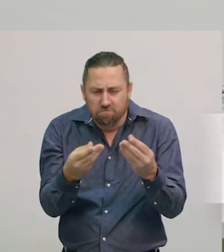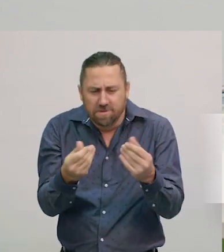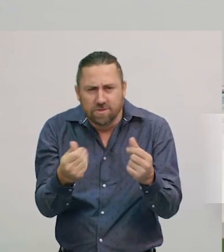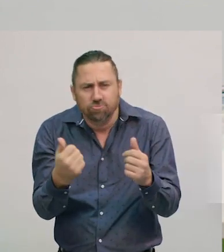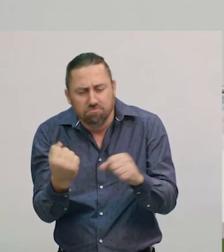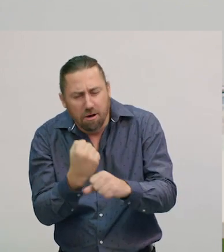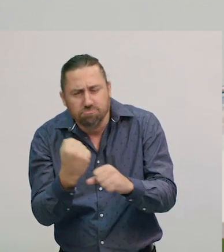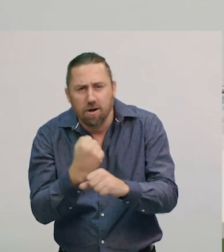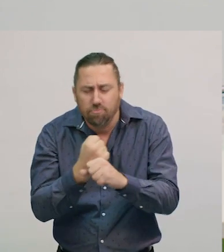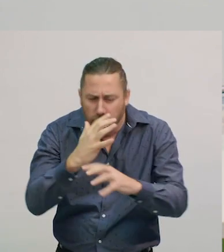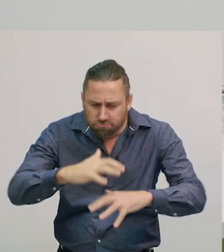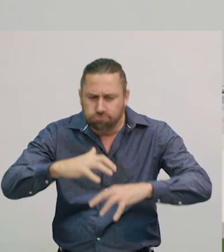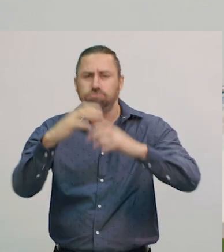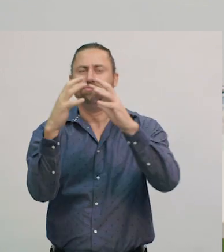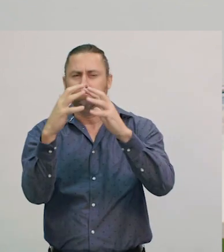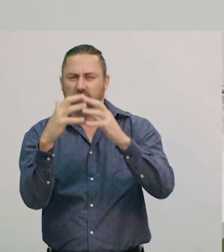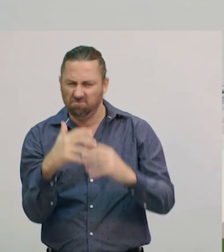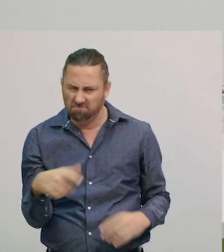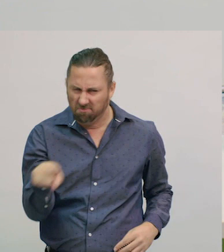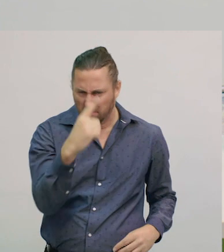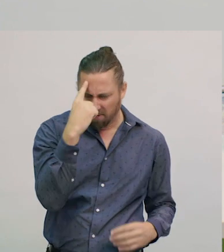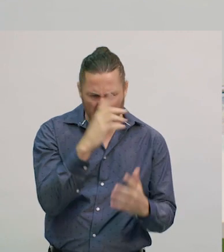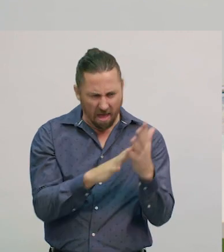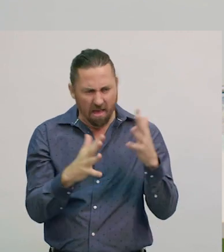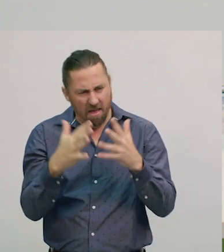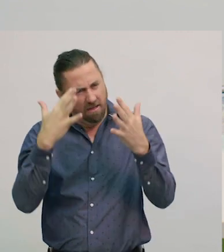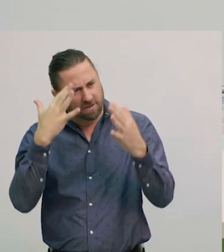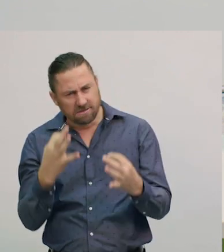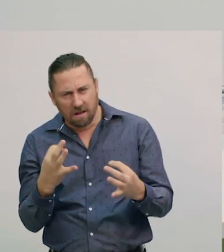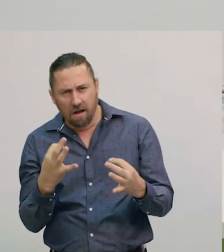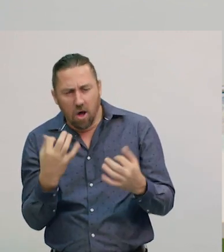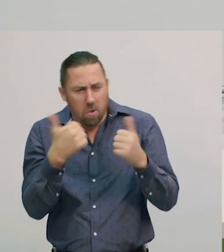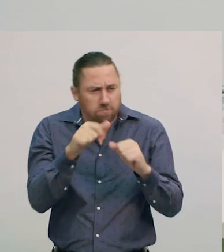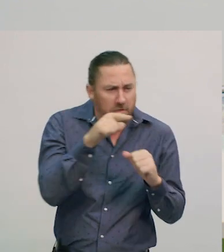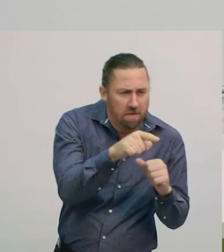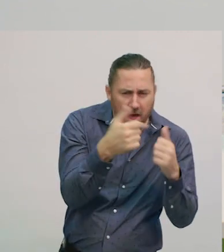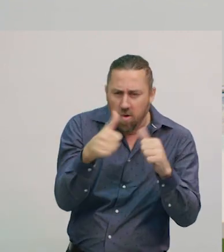How did the designer choose which ones to use? Let’s look at a few.